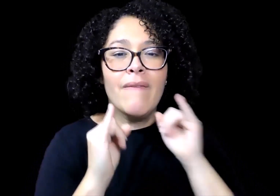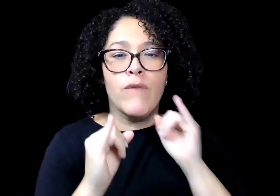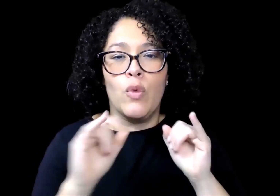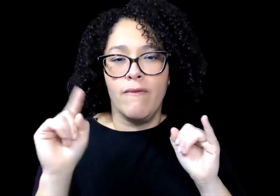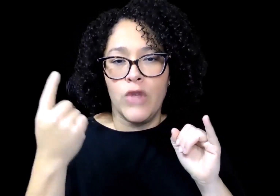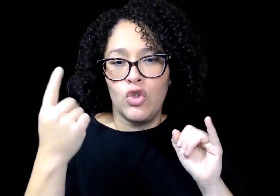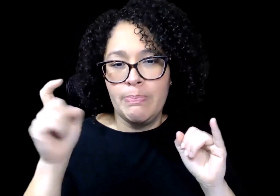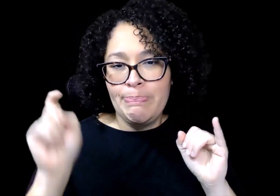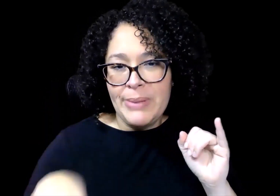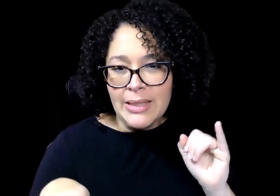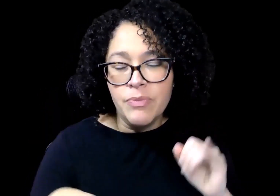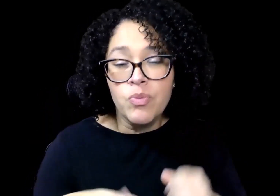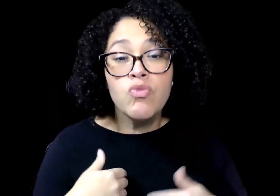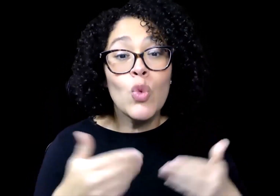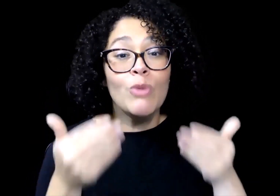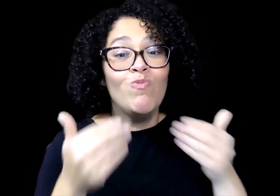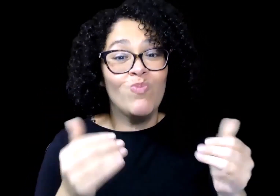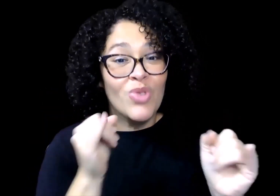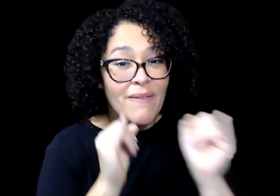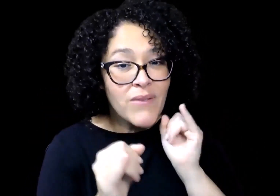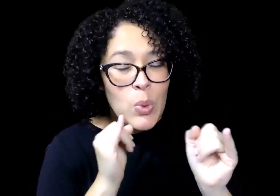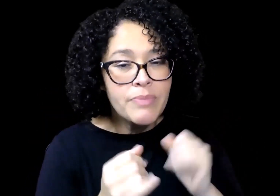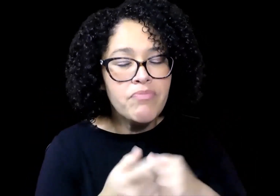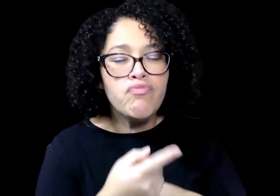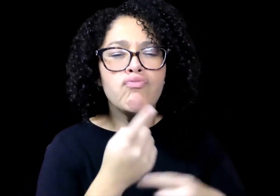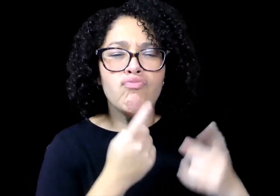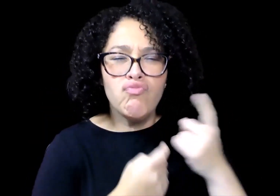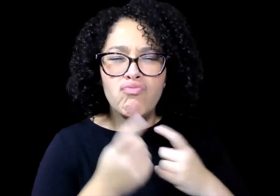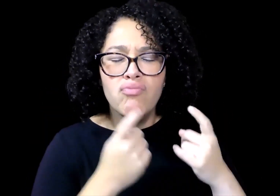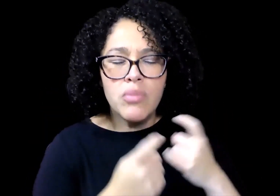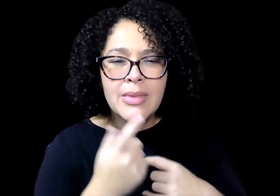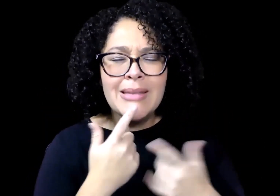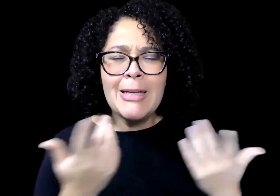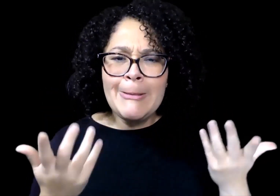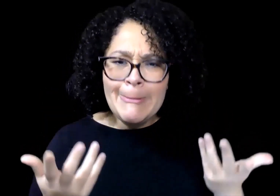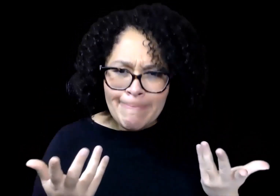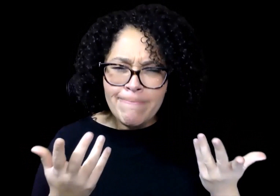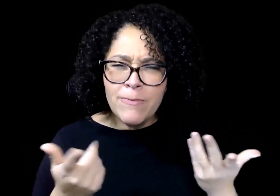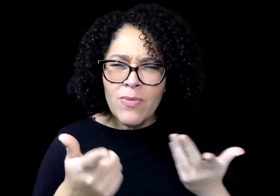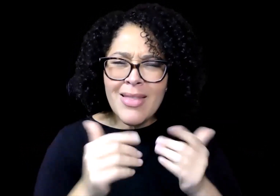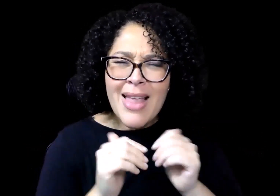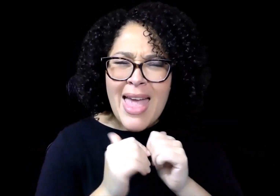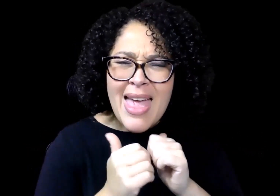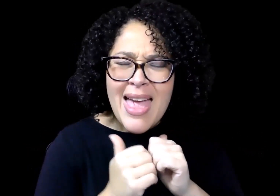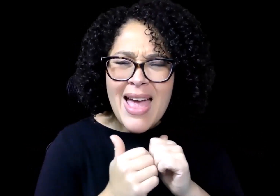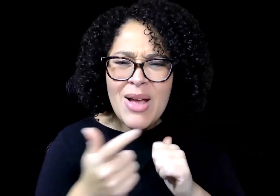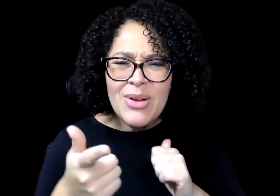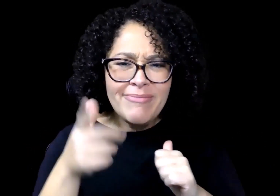and finally it was time for my interview and the interview was conducted and I was asked a number